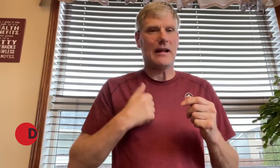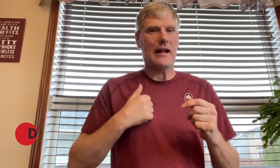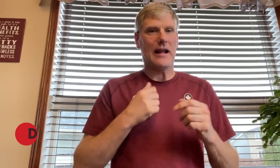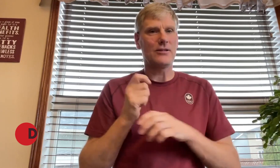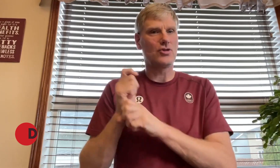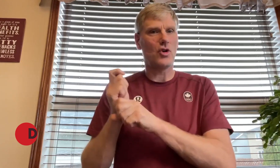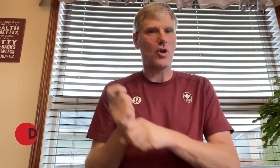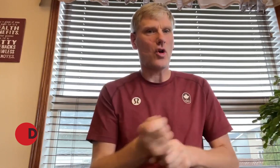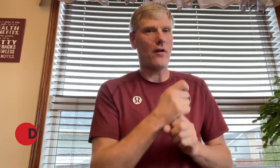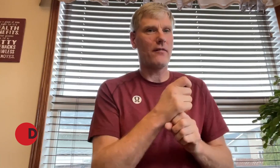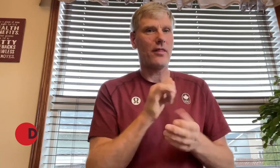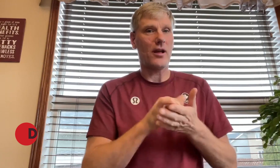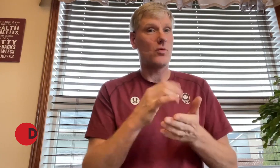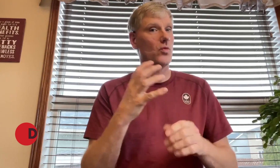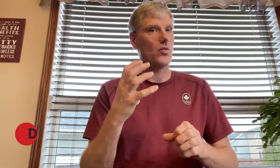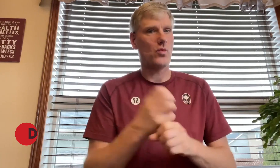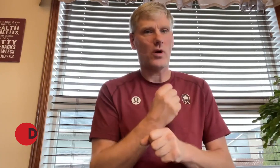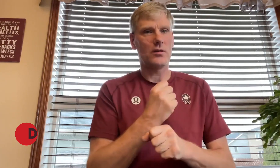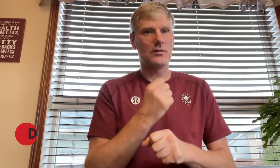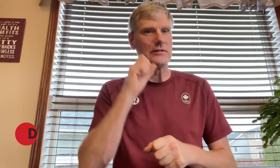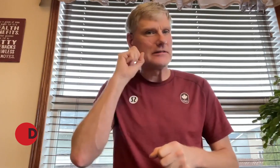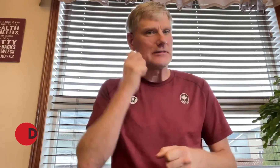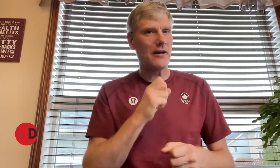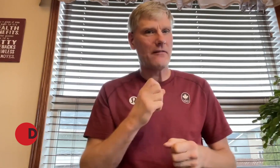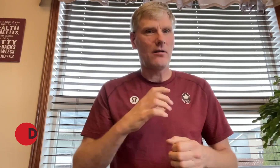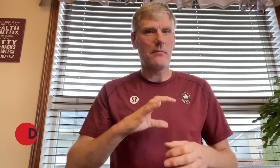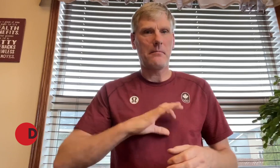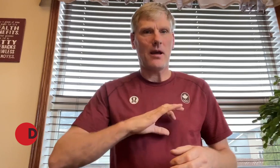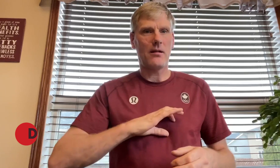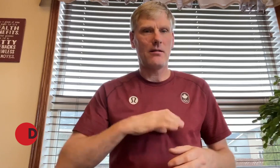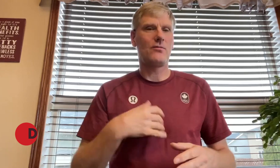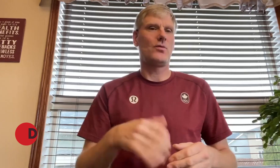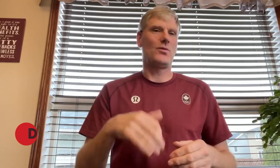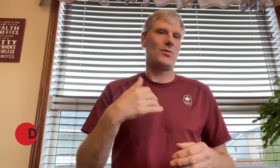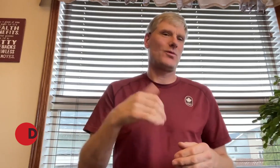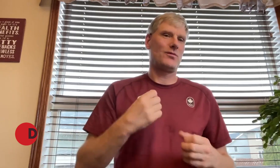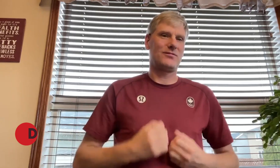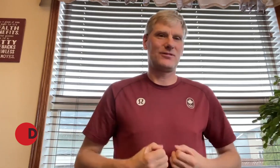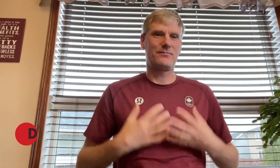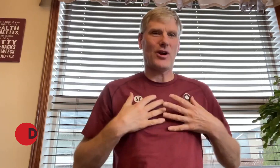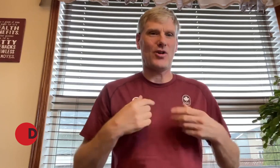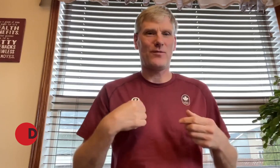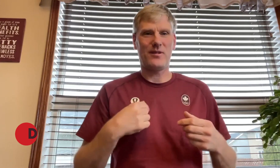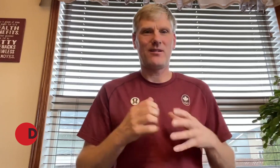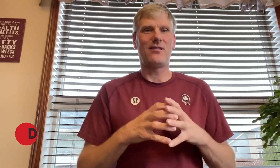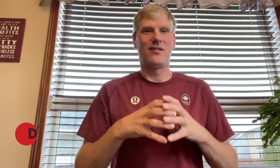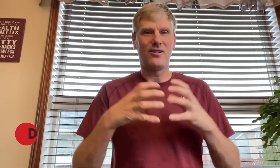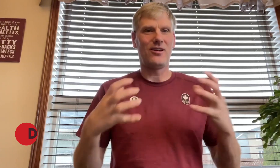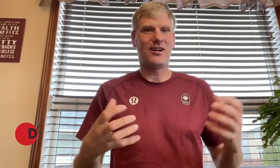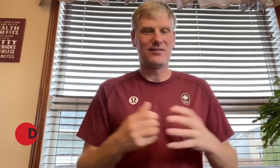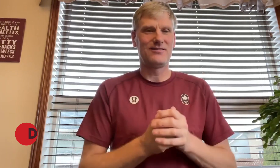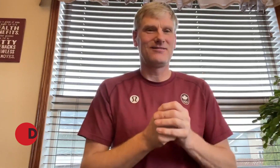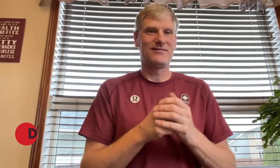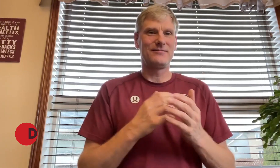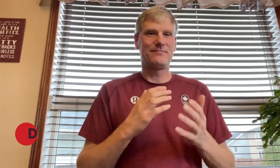We had a golfer who won a silver medal. That inspired me a lot.